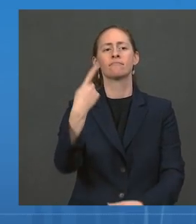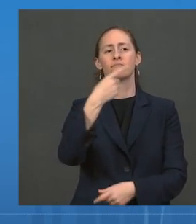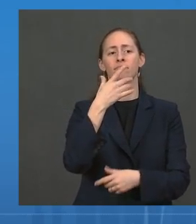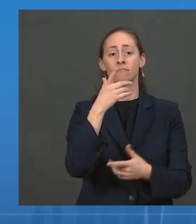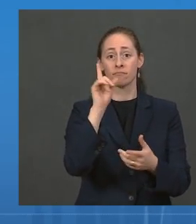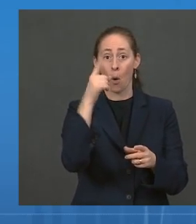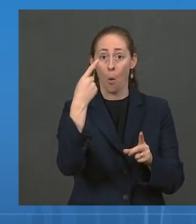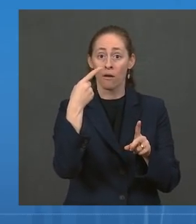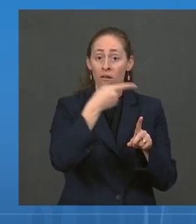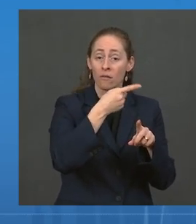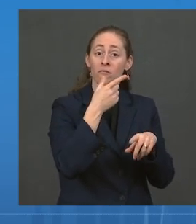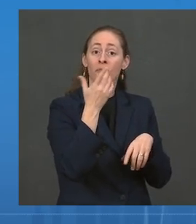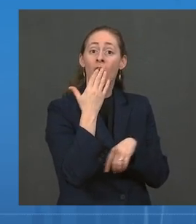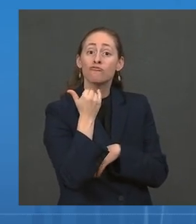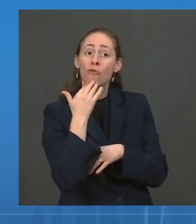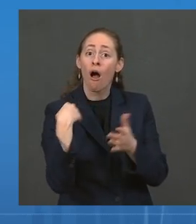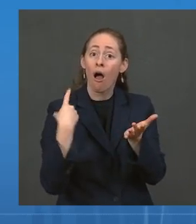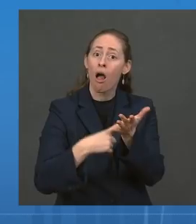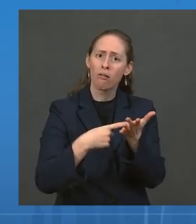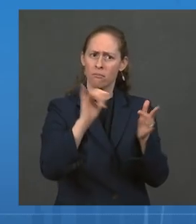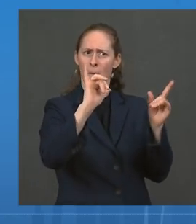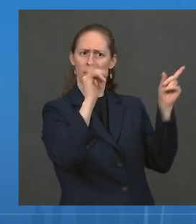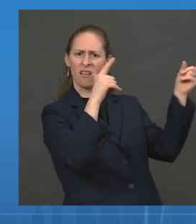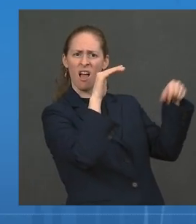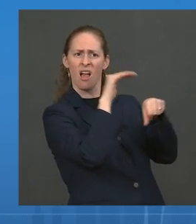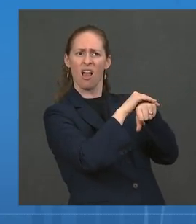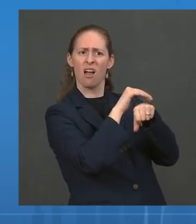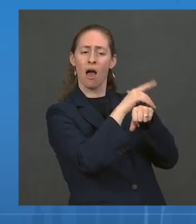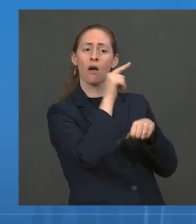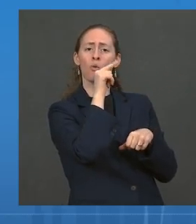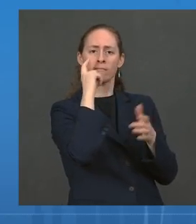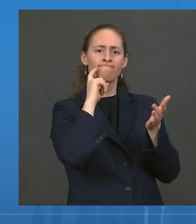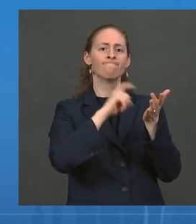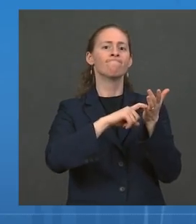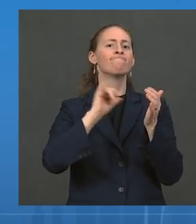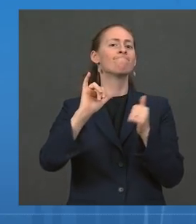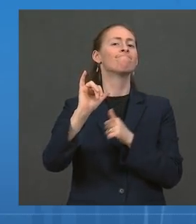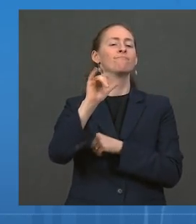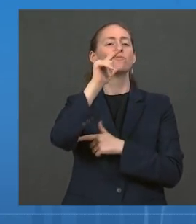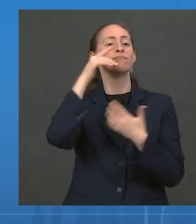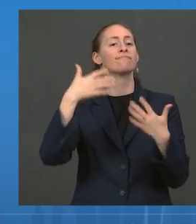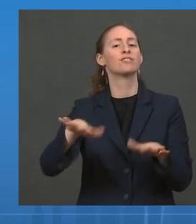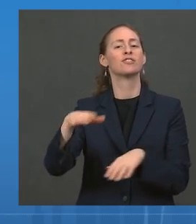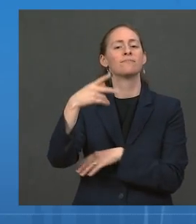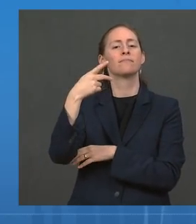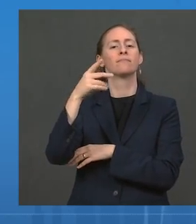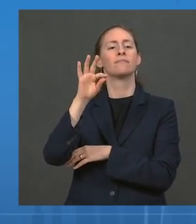For those who got the Pfizer vaccine months earlier and the efficacy against symptomatic infection